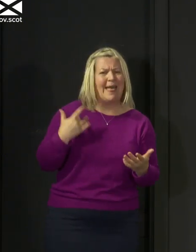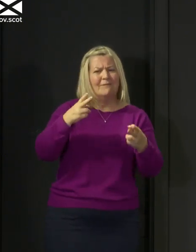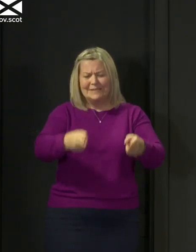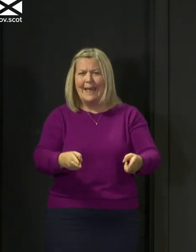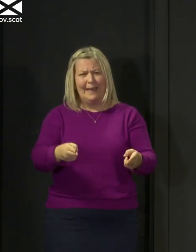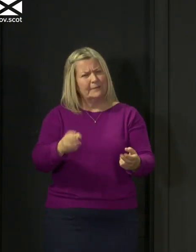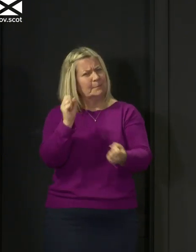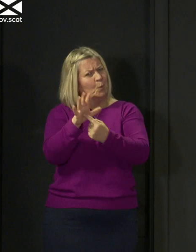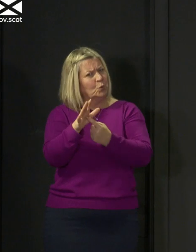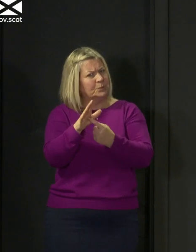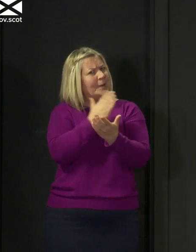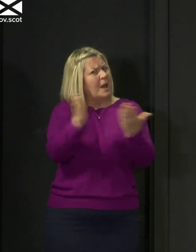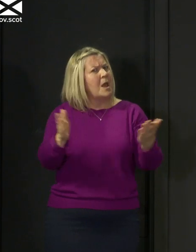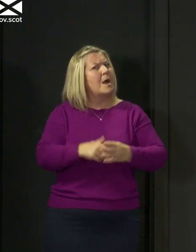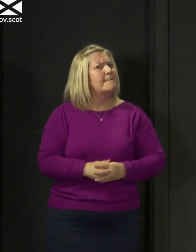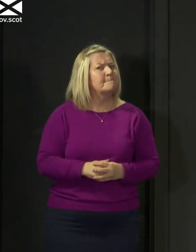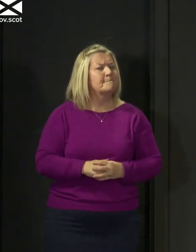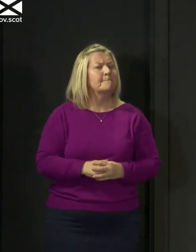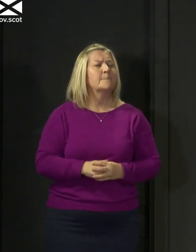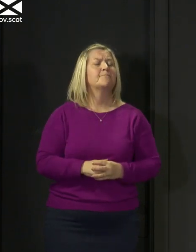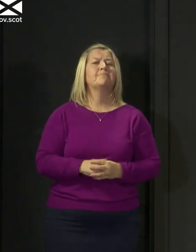Neil Pooran from PA.